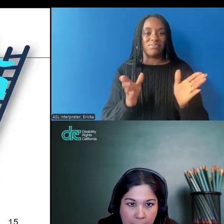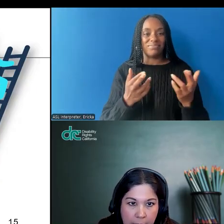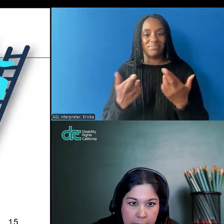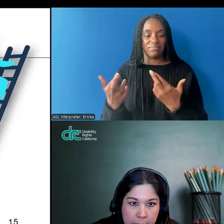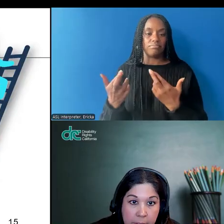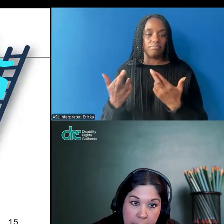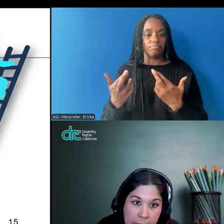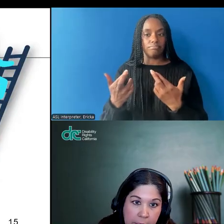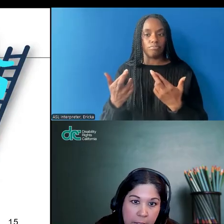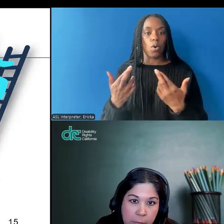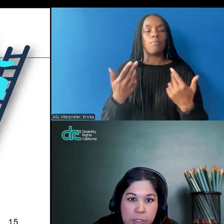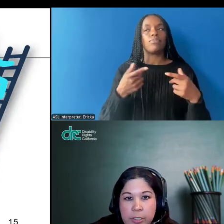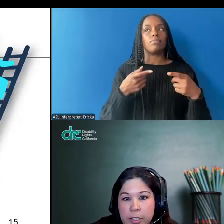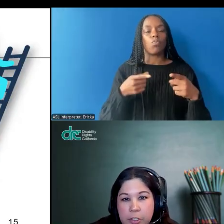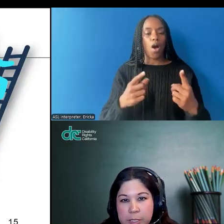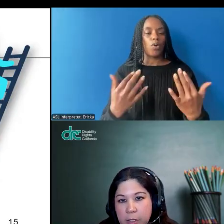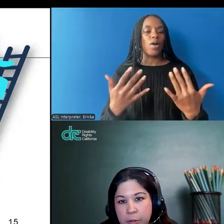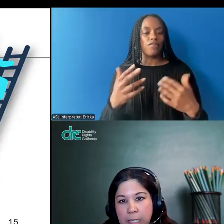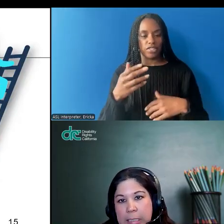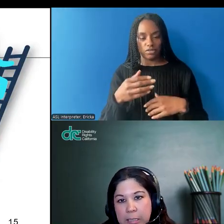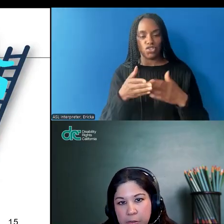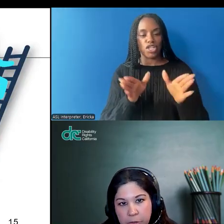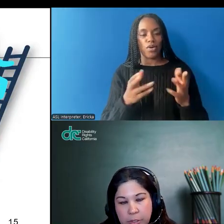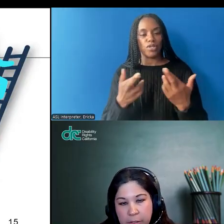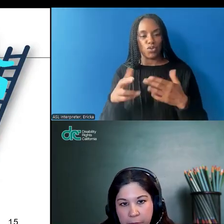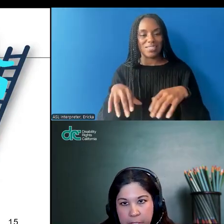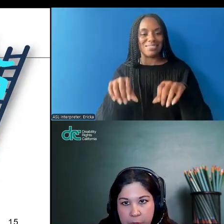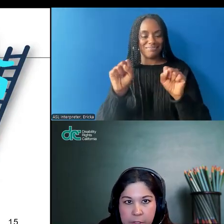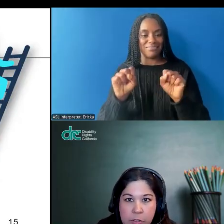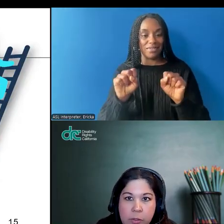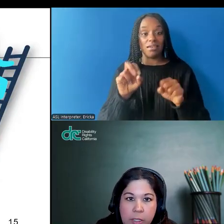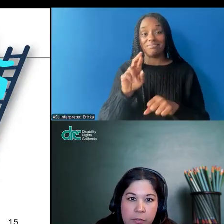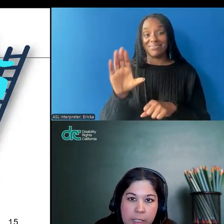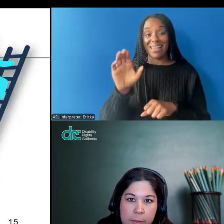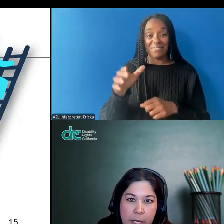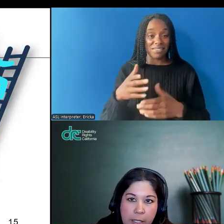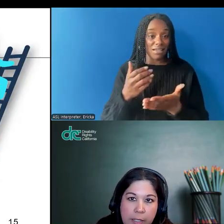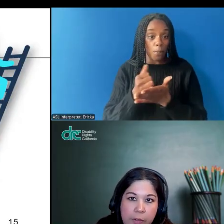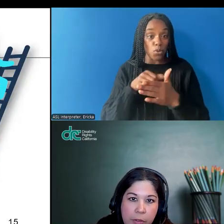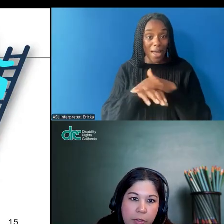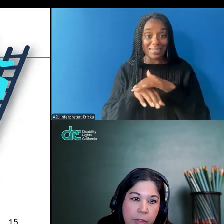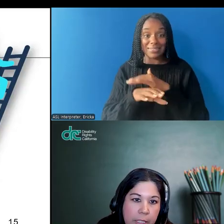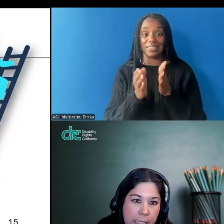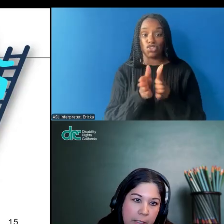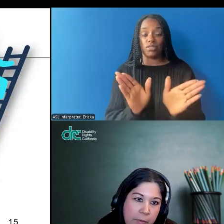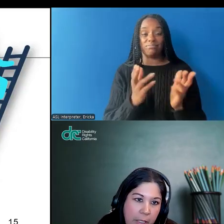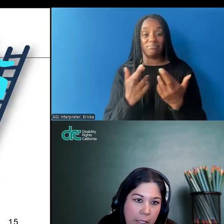And another thing, regional centers must help you access those generic resources. So a lot of times, even though you could get it,